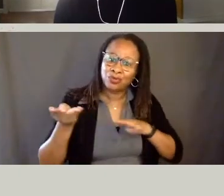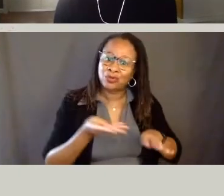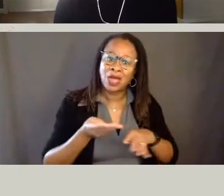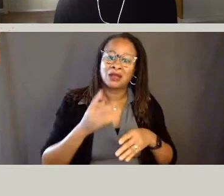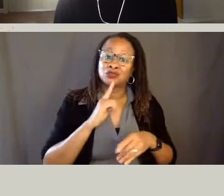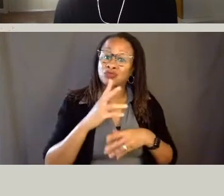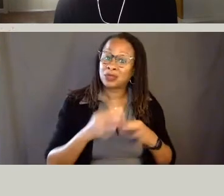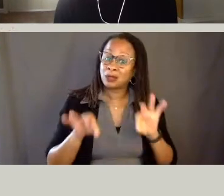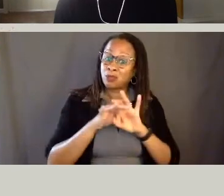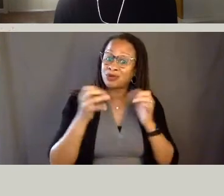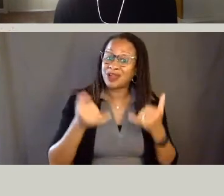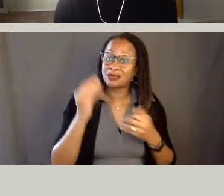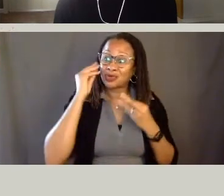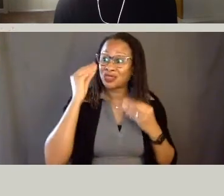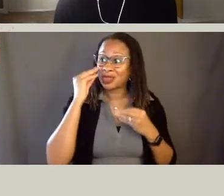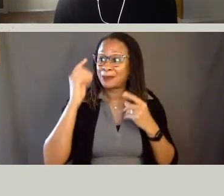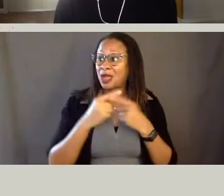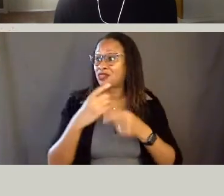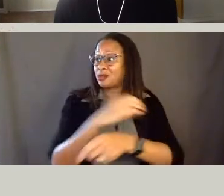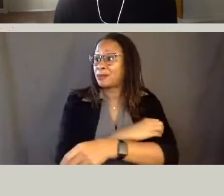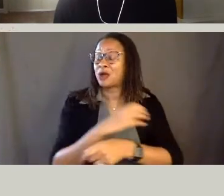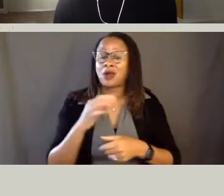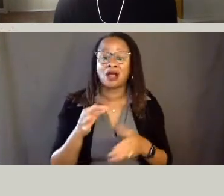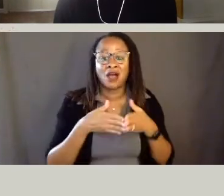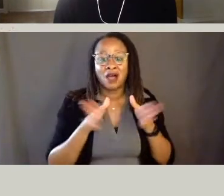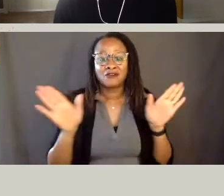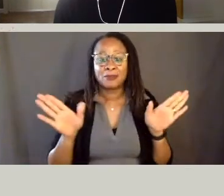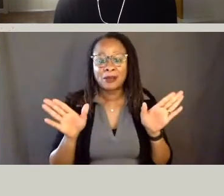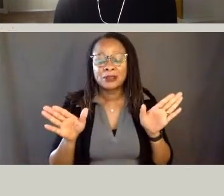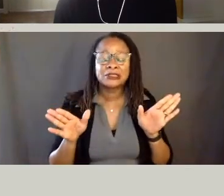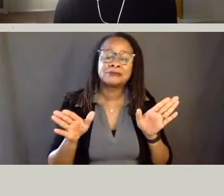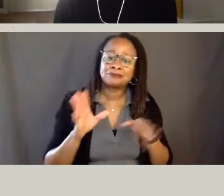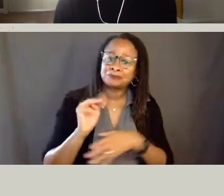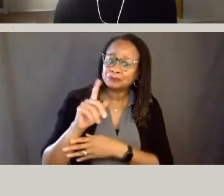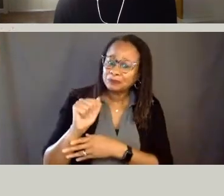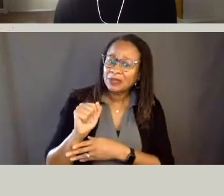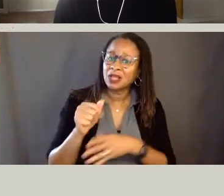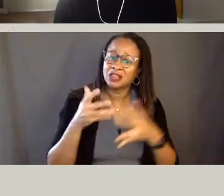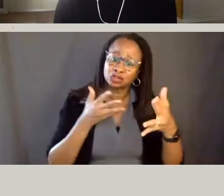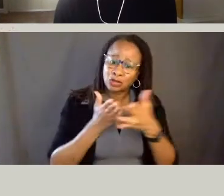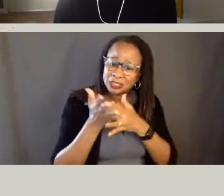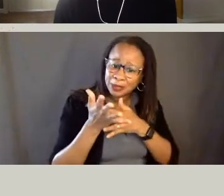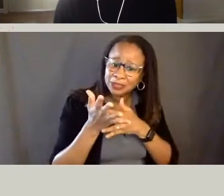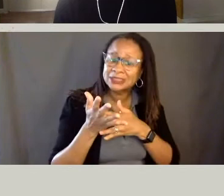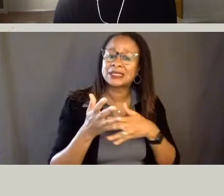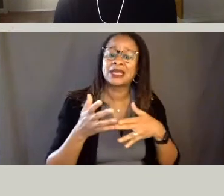is to think about the power of public media in the context of transparency and accountability. And how does that flow down to like